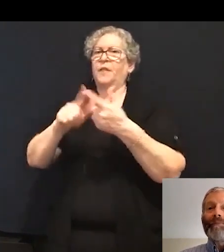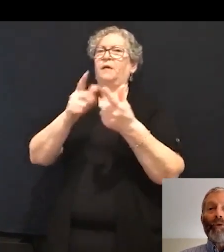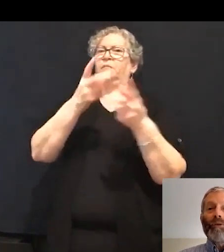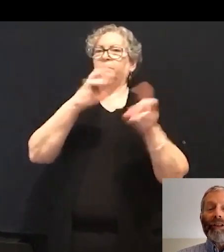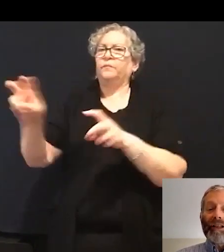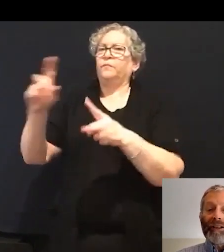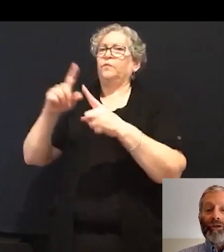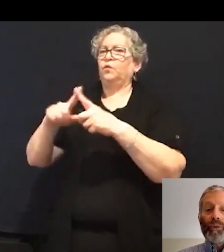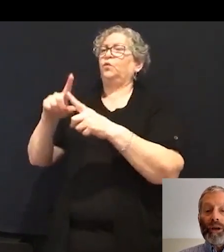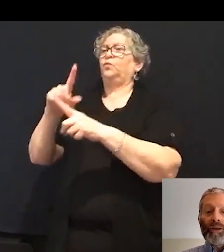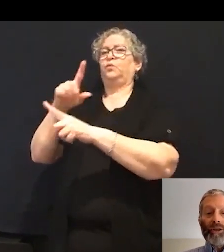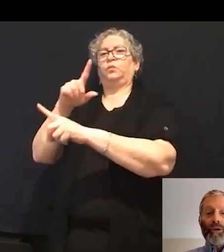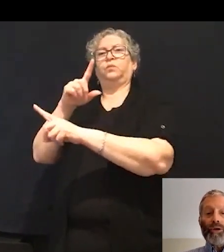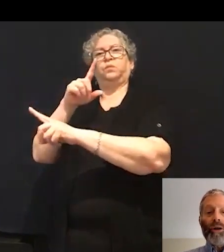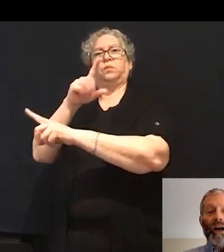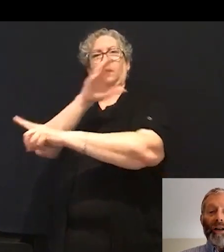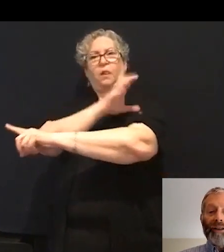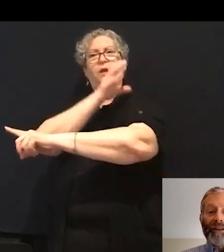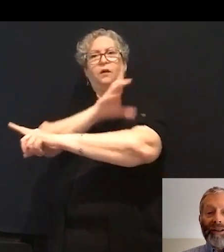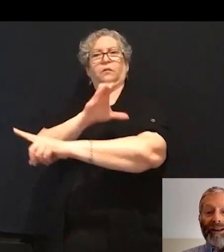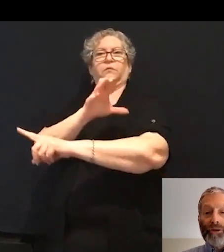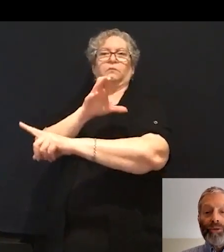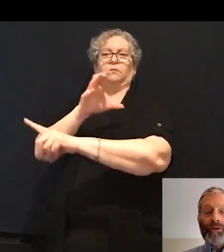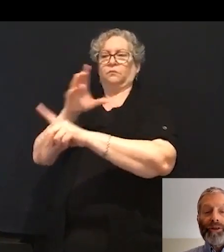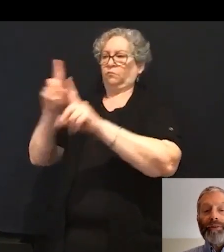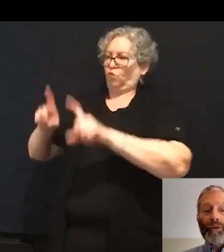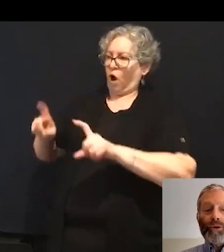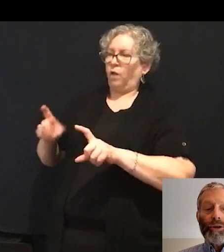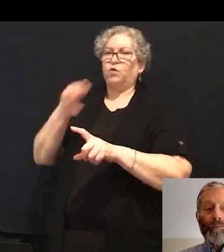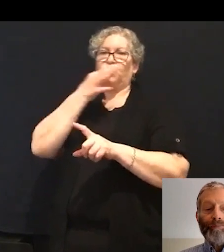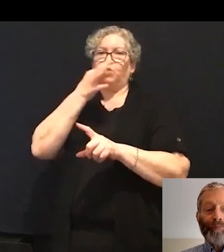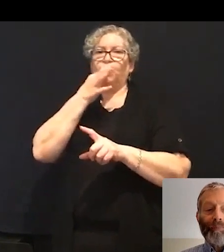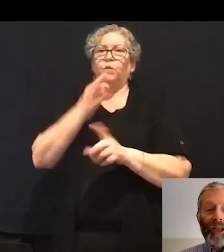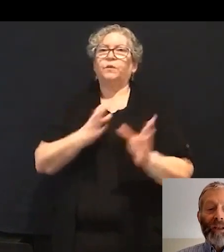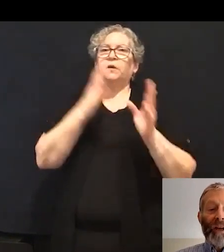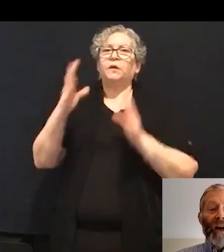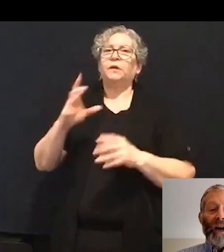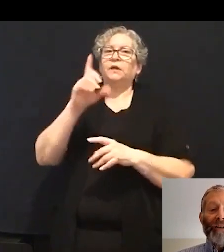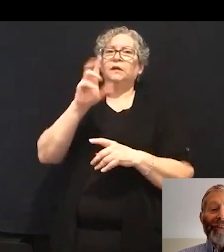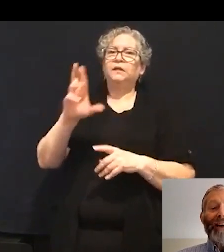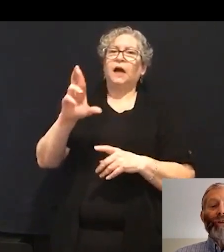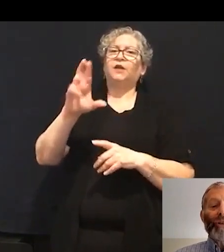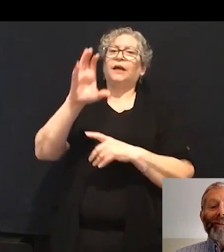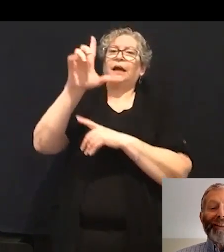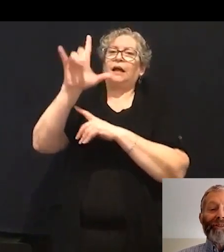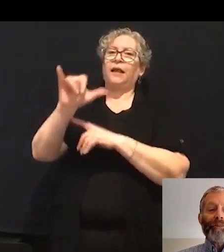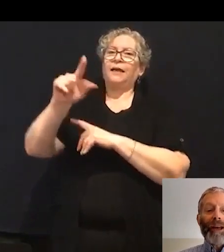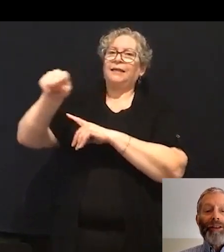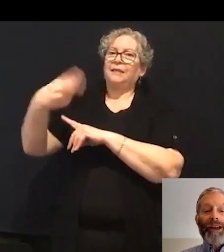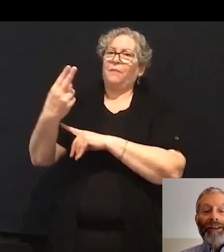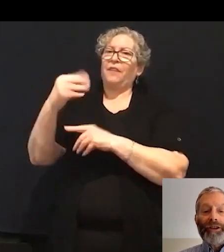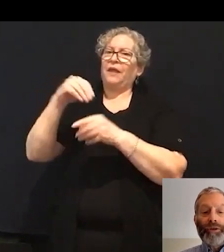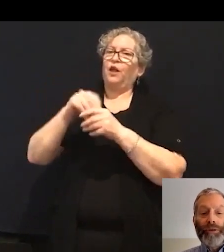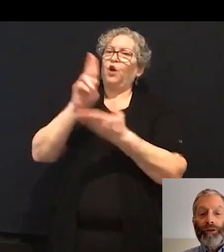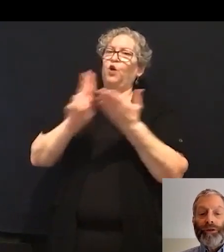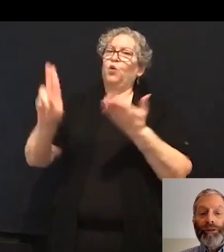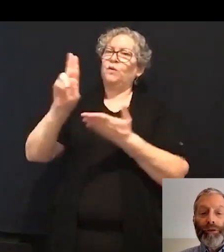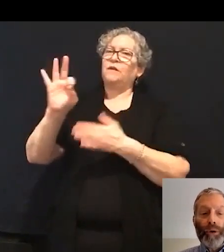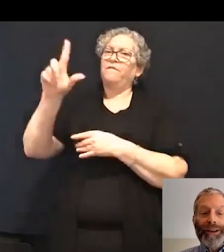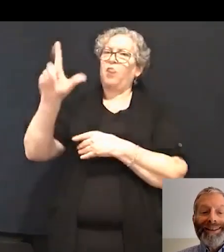and move it into a clinical trial in the not too distant future. Dr. Clay Smith at the University of Florida